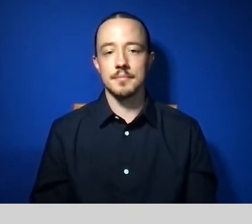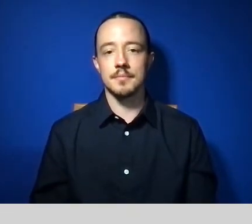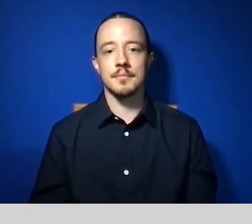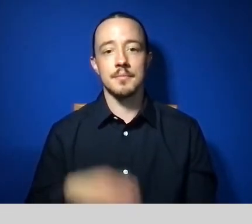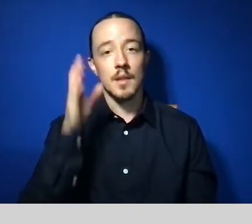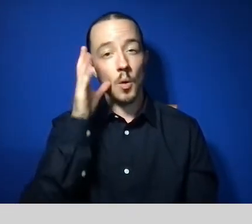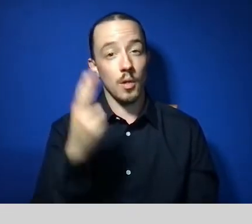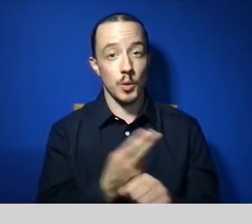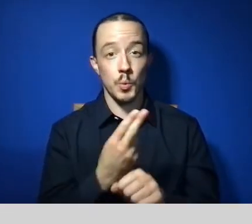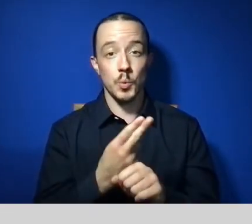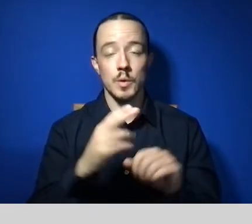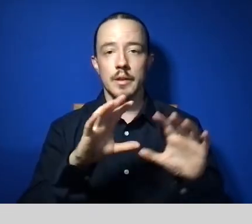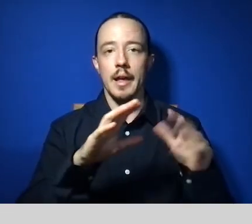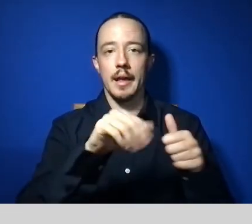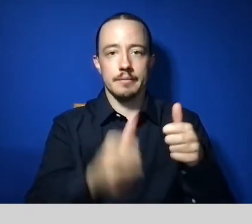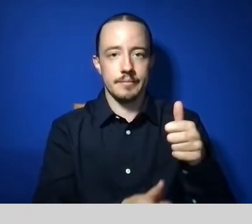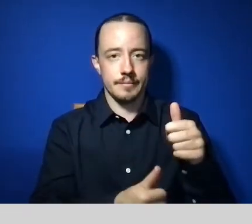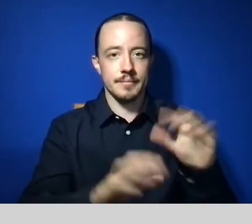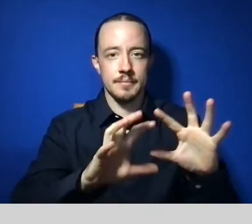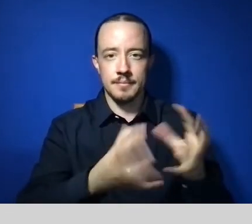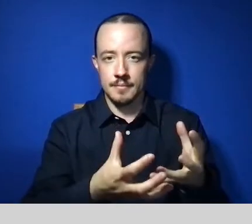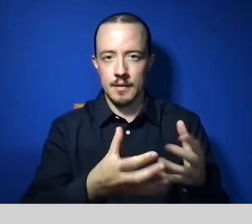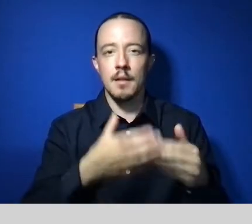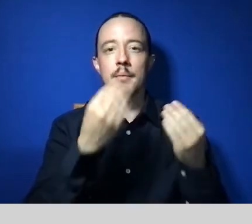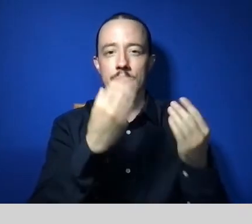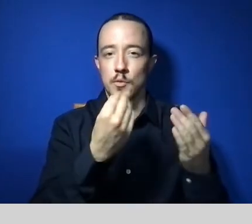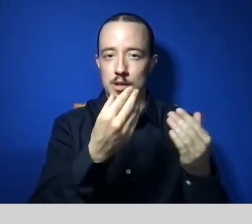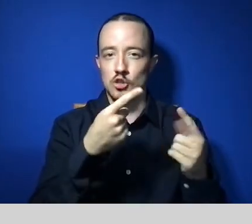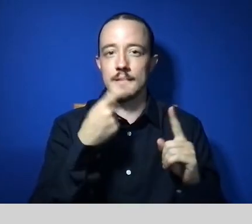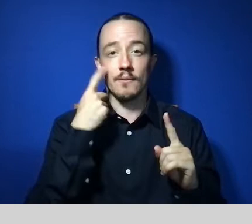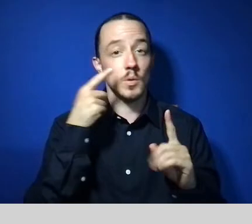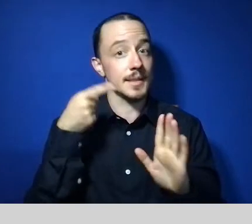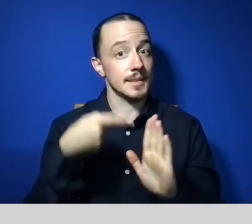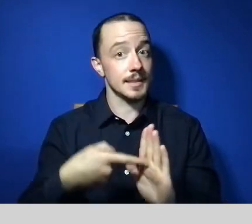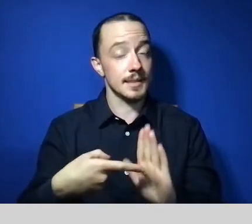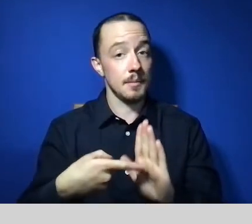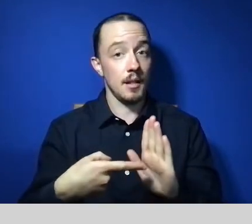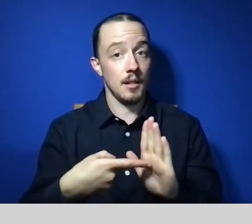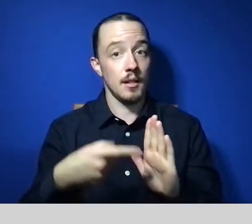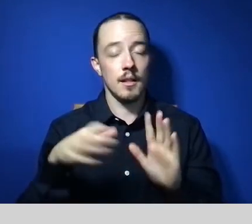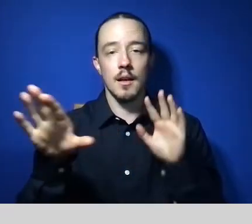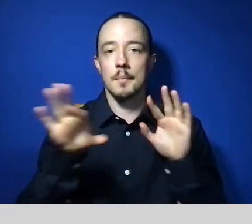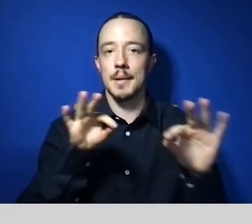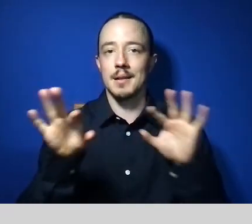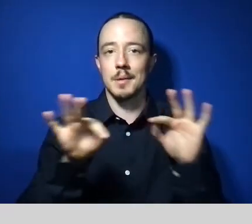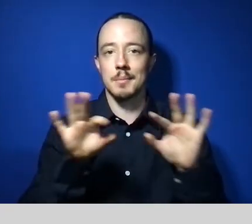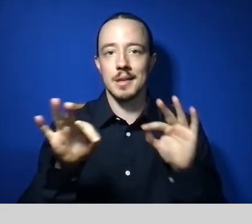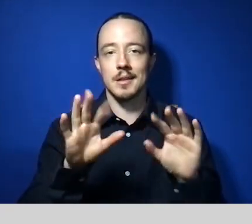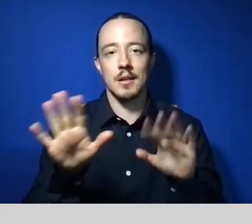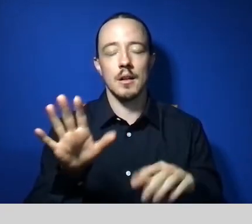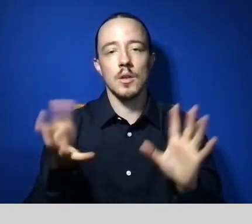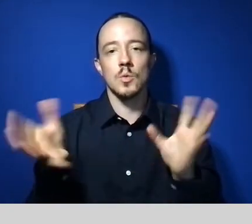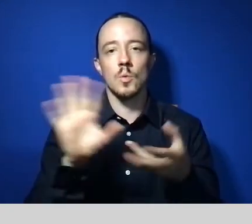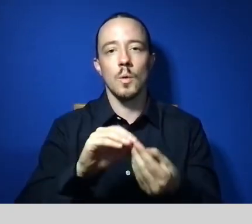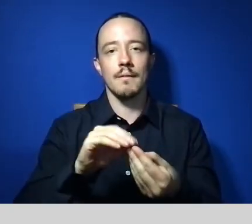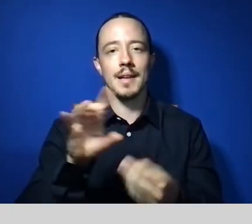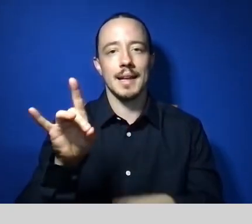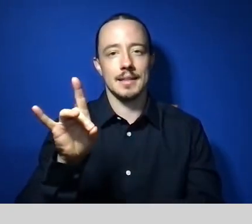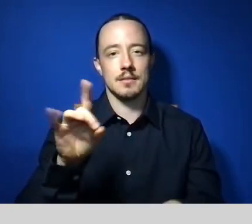to use a subset of the data. And in this example, I am picking about eight countries.